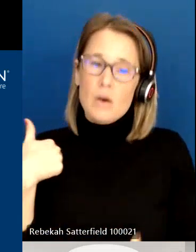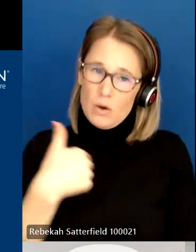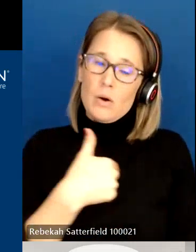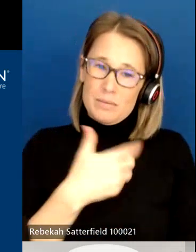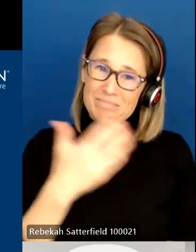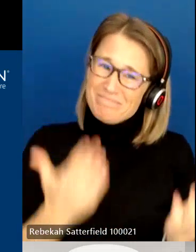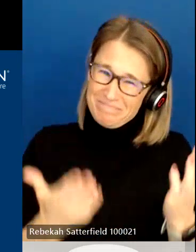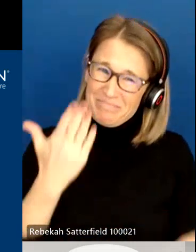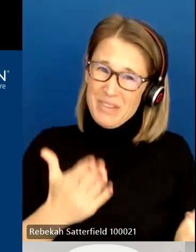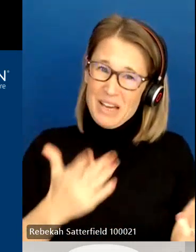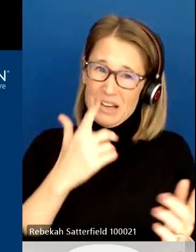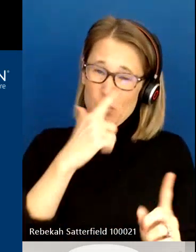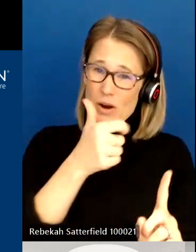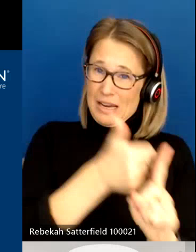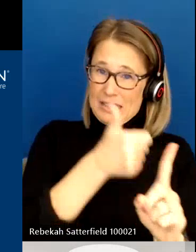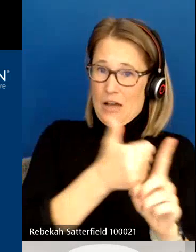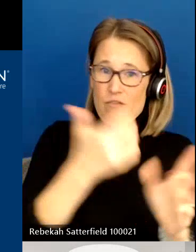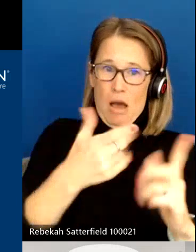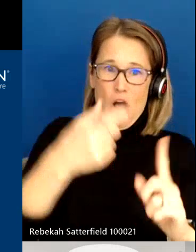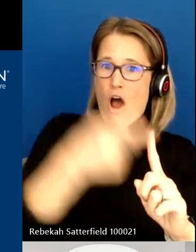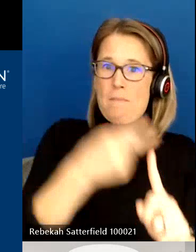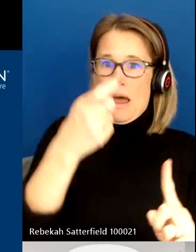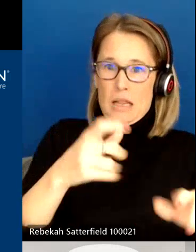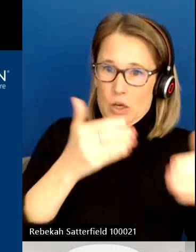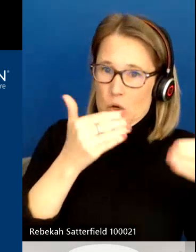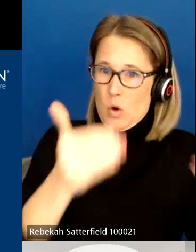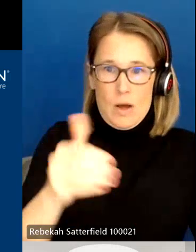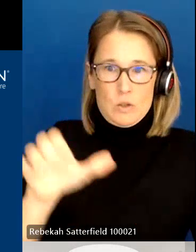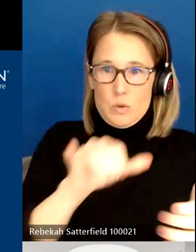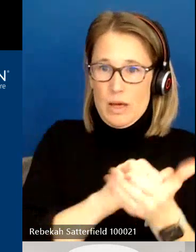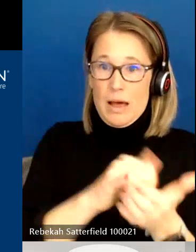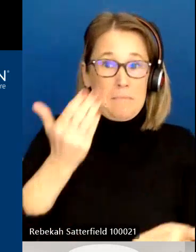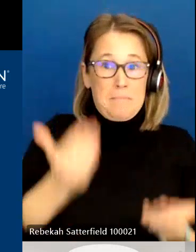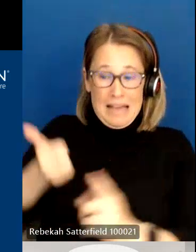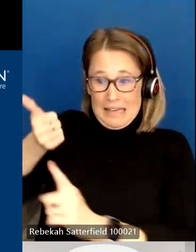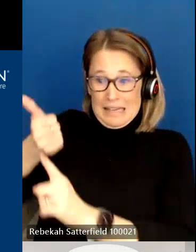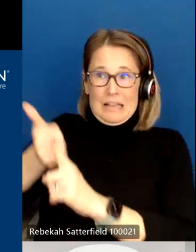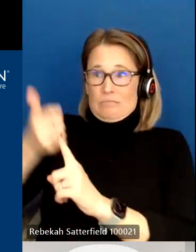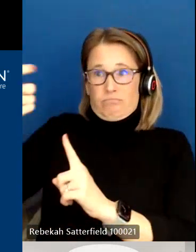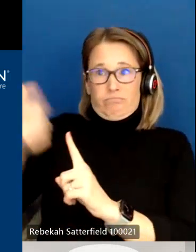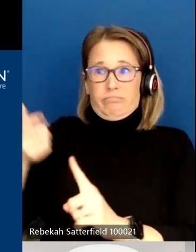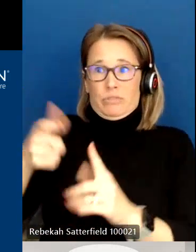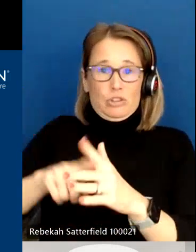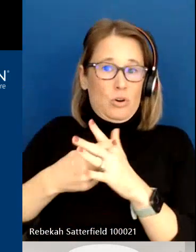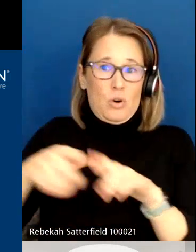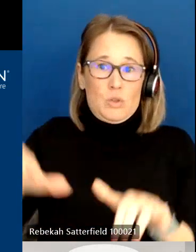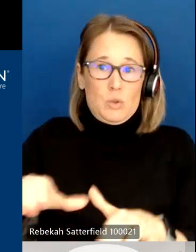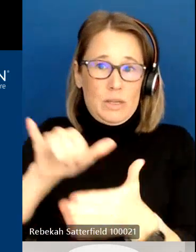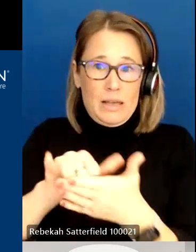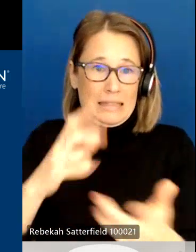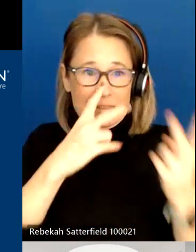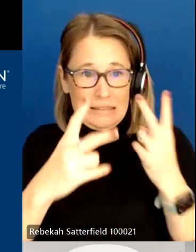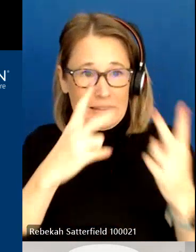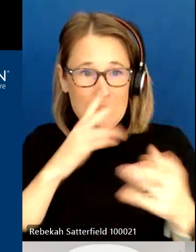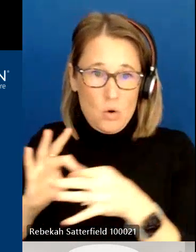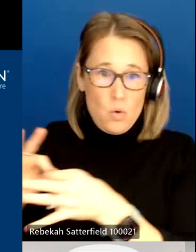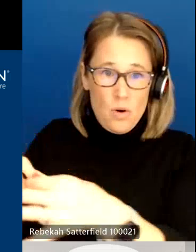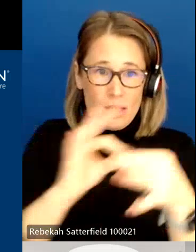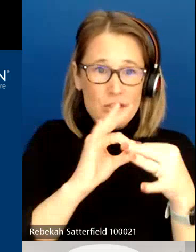itself start doing that it may for itself start to see the correlations and start to to use those